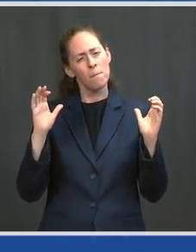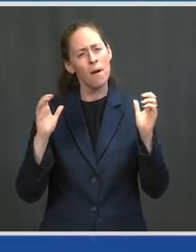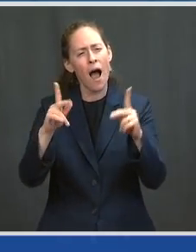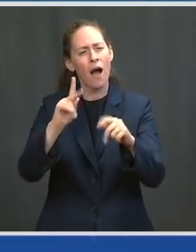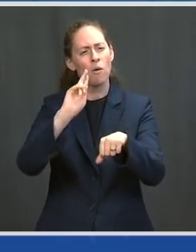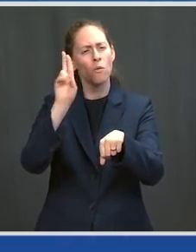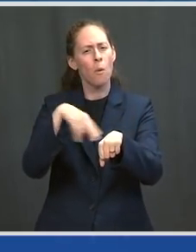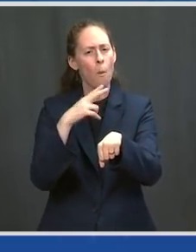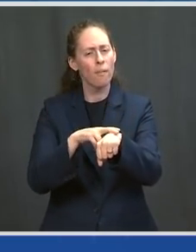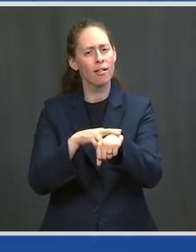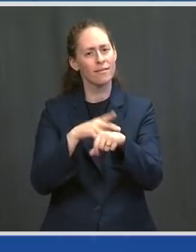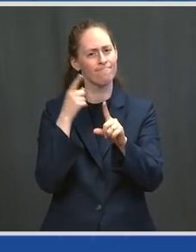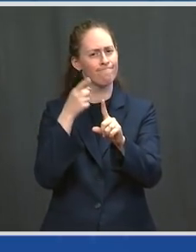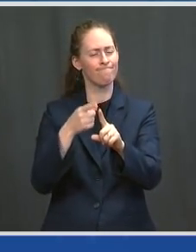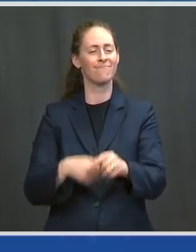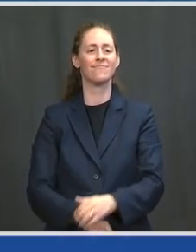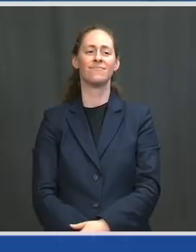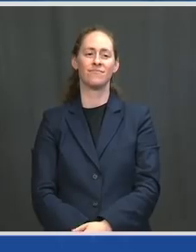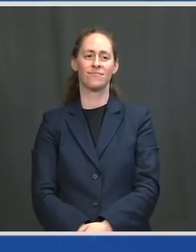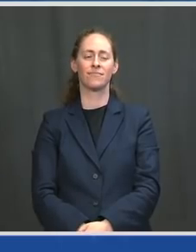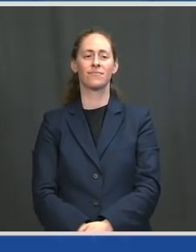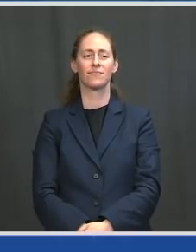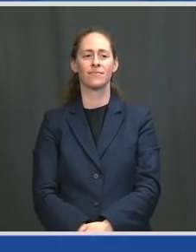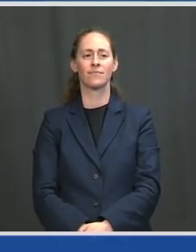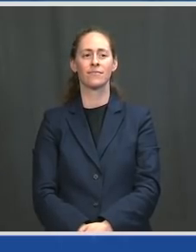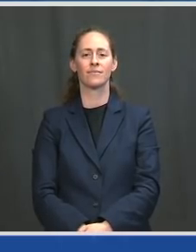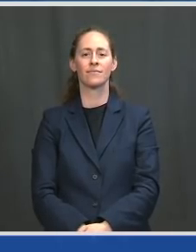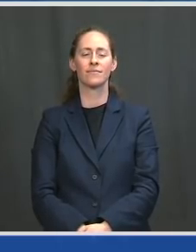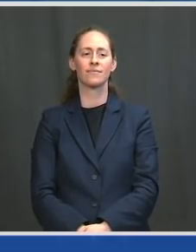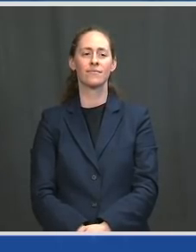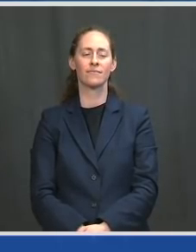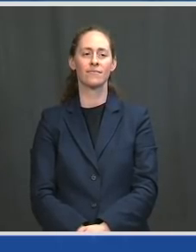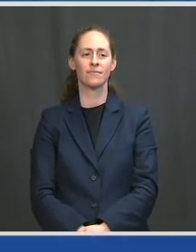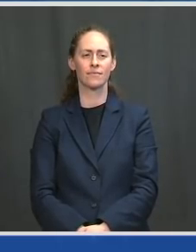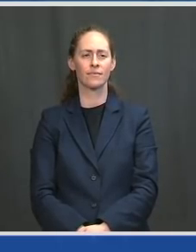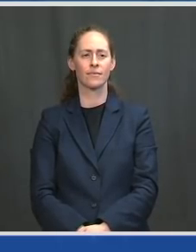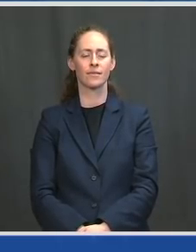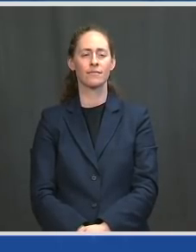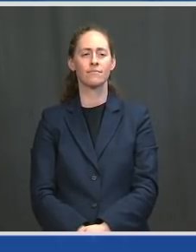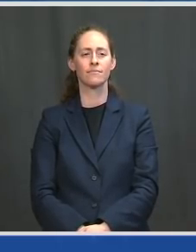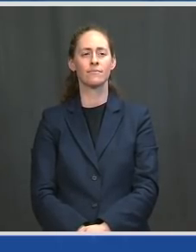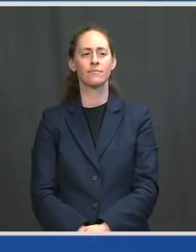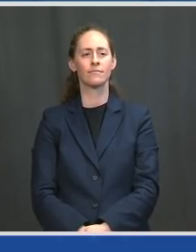Let me conclude with this: In light of the end of -- that we've been talking about -- there's a light at the end of the tunnel --